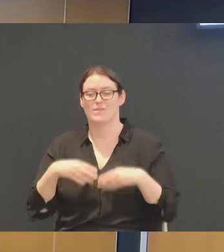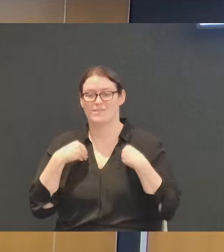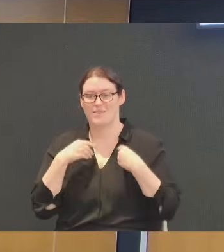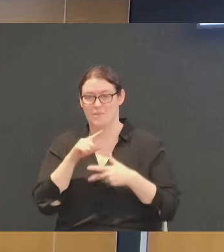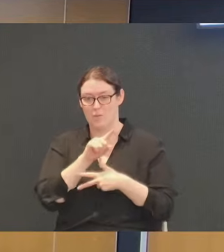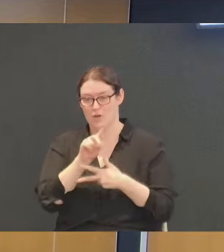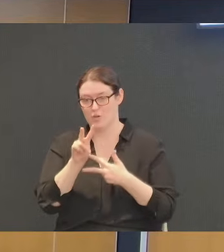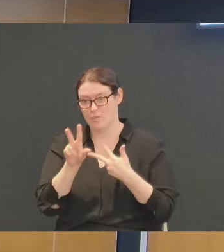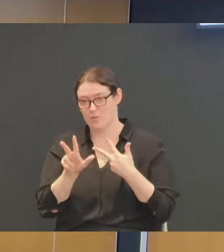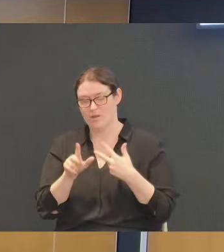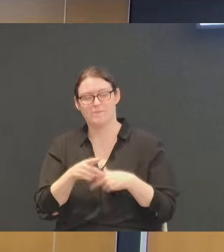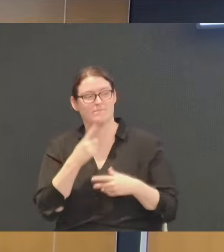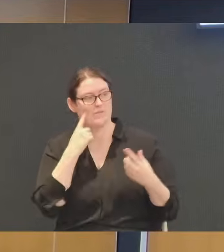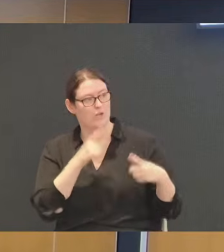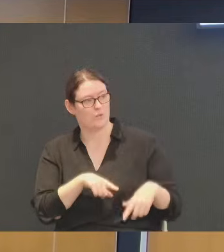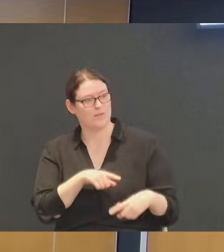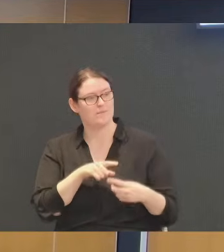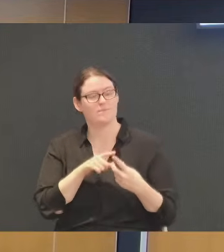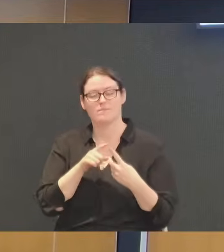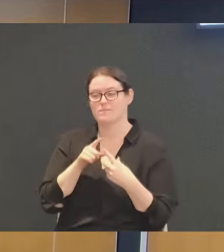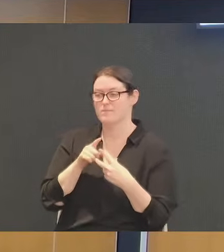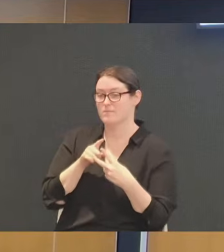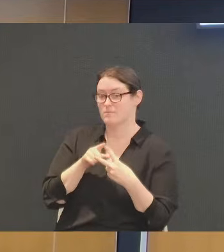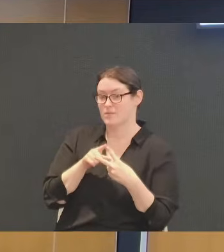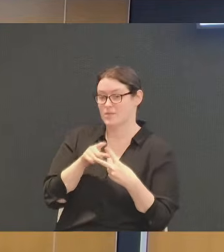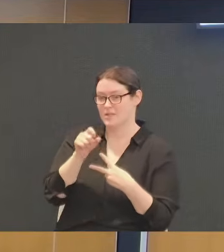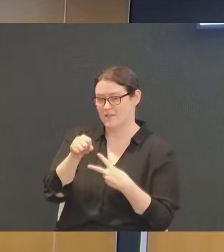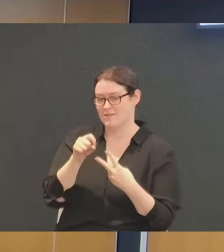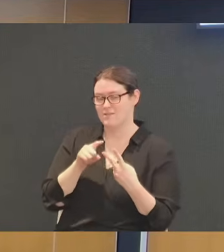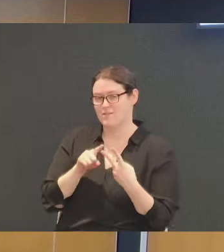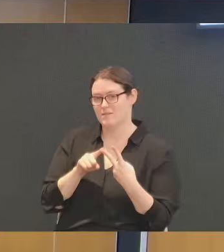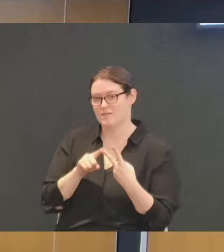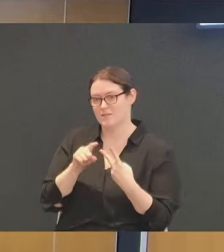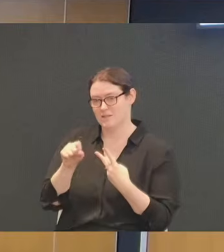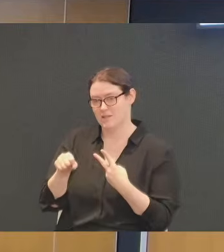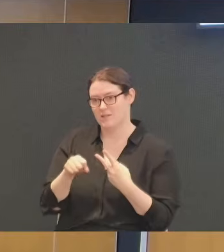two, three. Second. Commissioner Summerow Dumas. Yes. Commissioner Driehaus. Yes. Commissioner